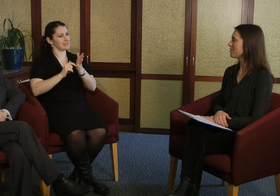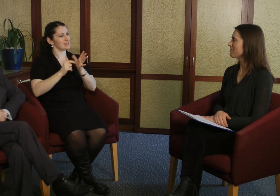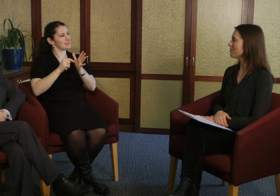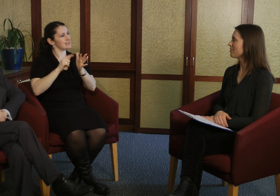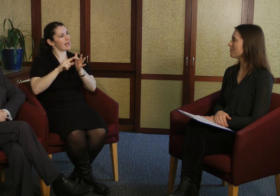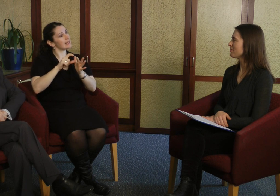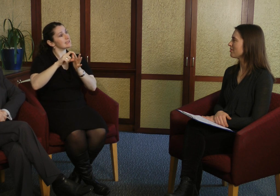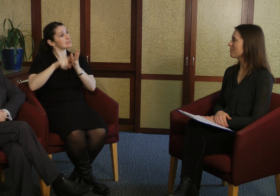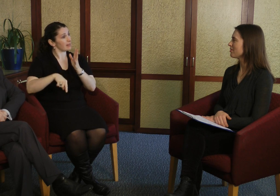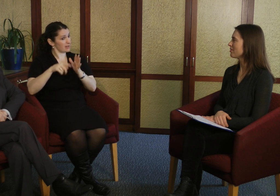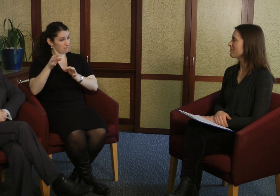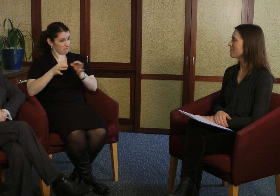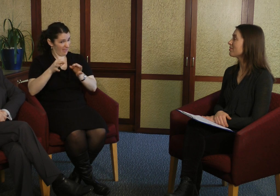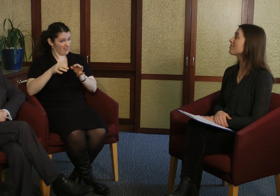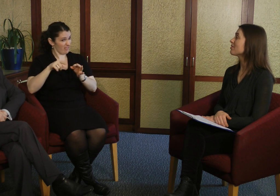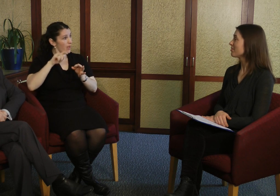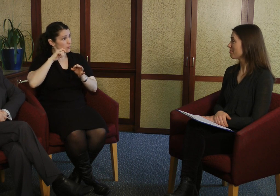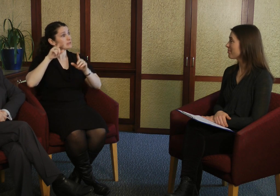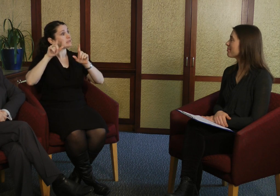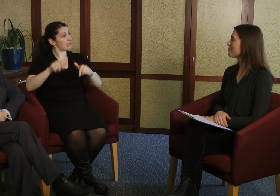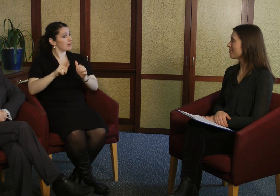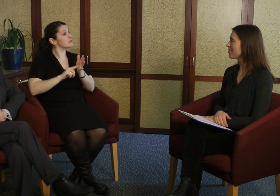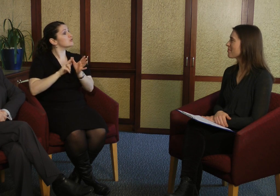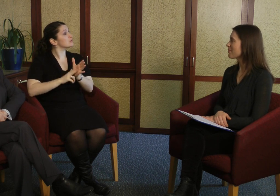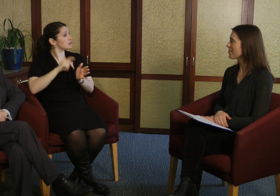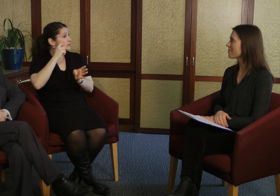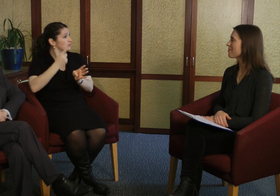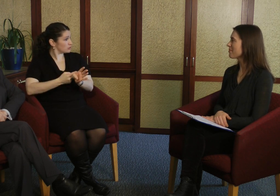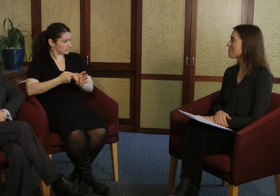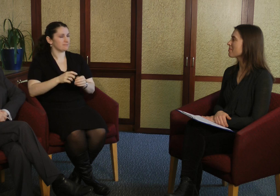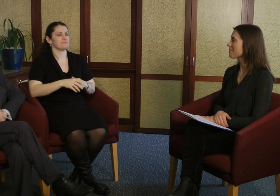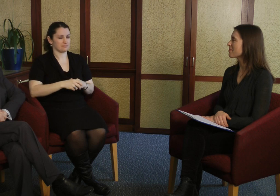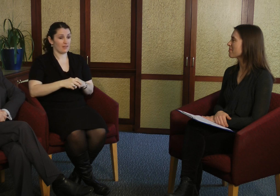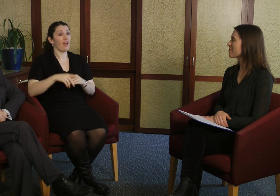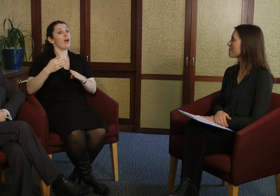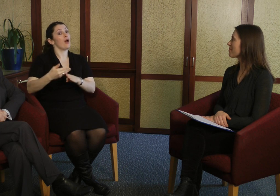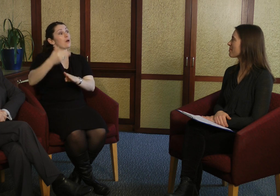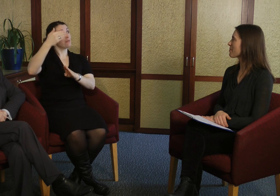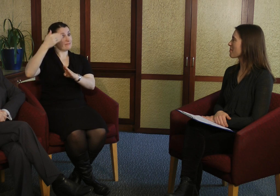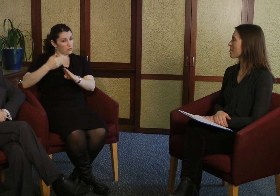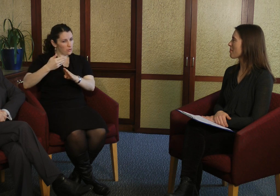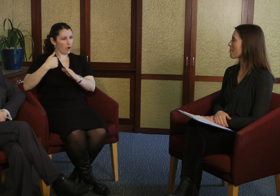which will be in place from January next year. Before that I was in the North West region